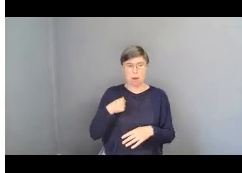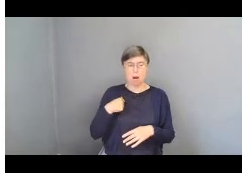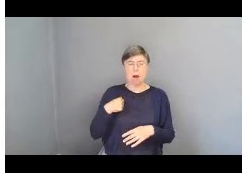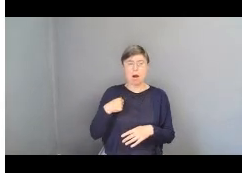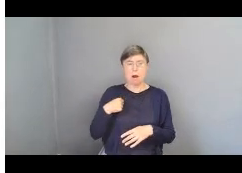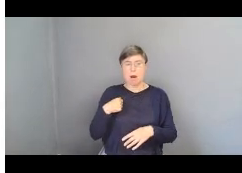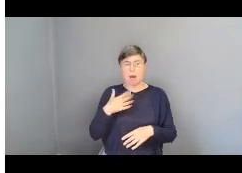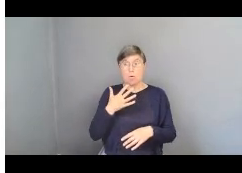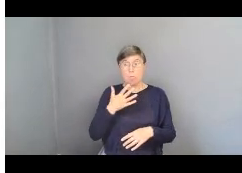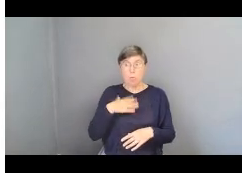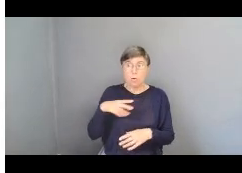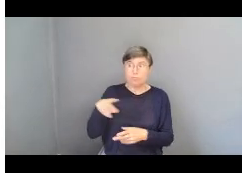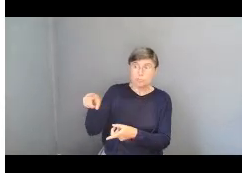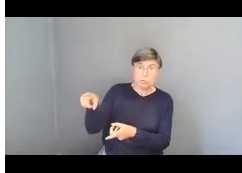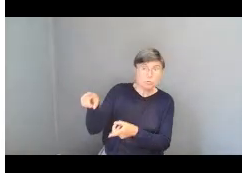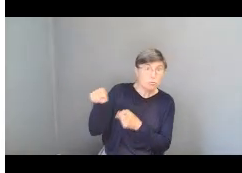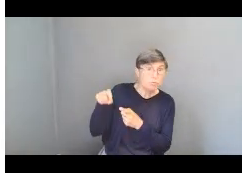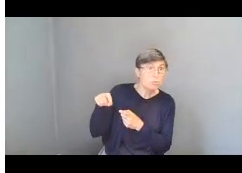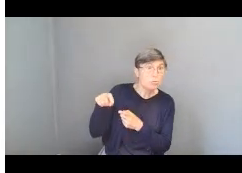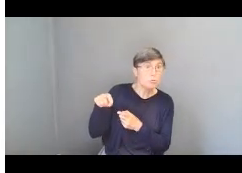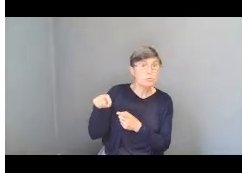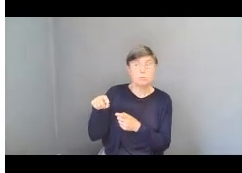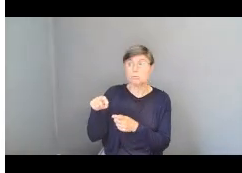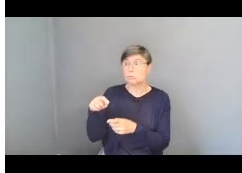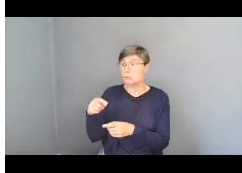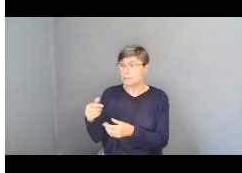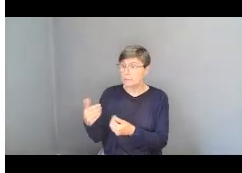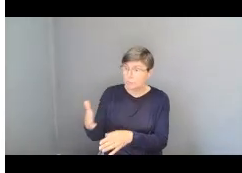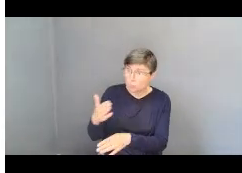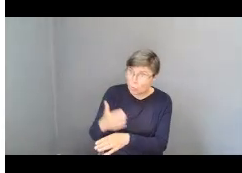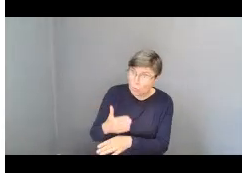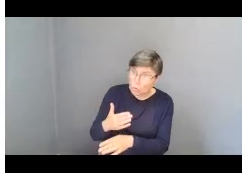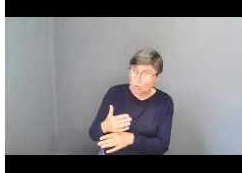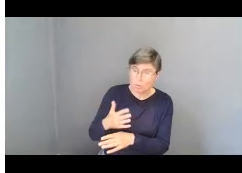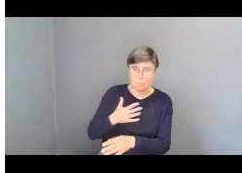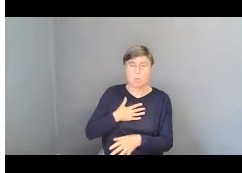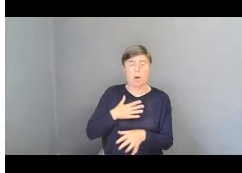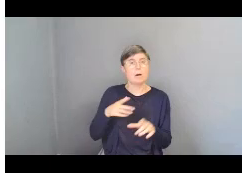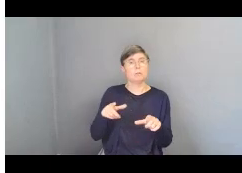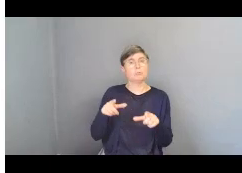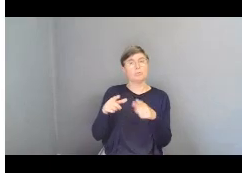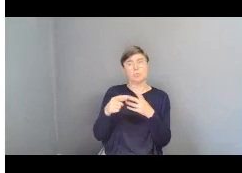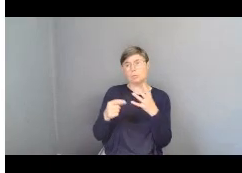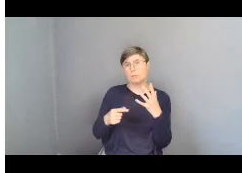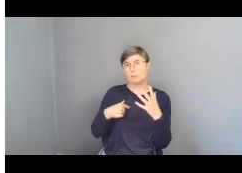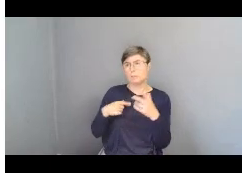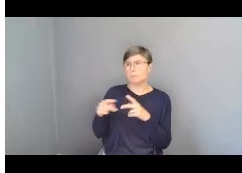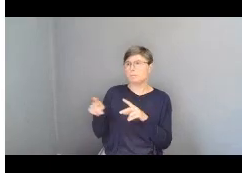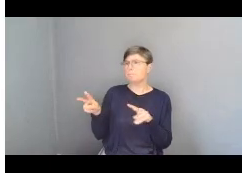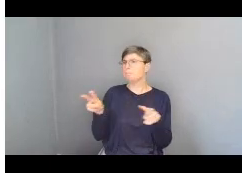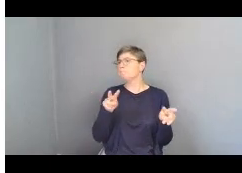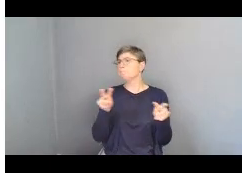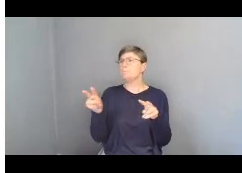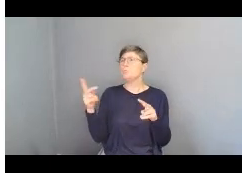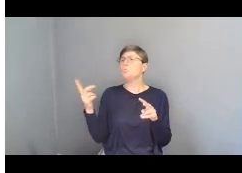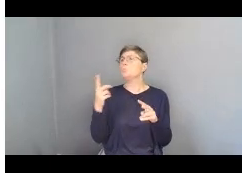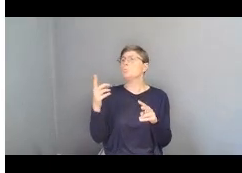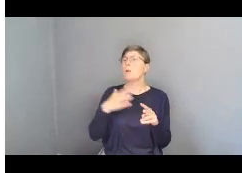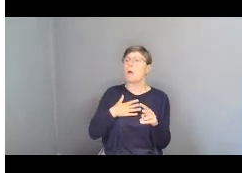the people who support them. The Australian Taxation Office website has some useful